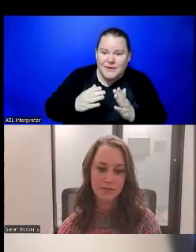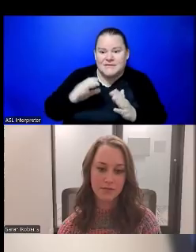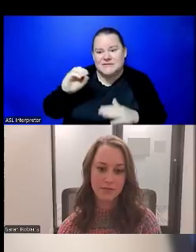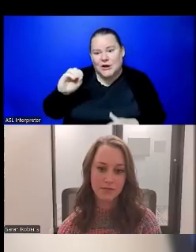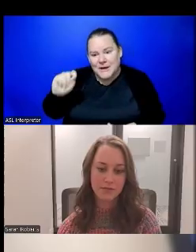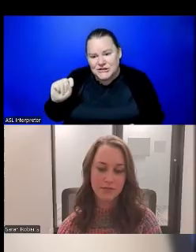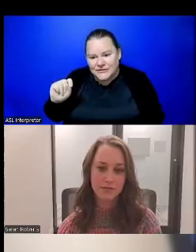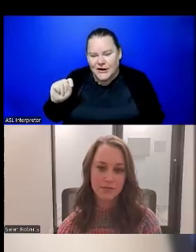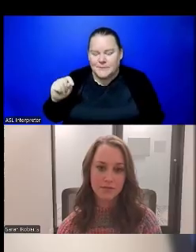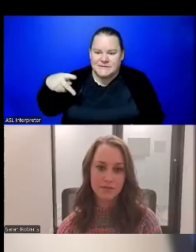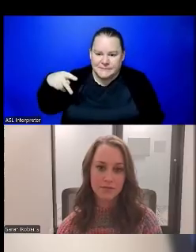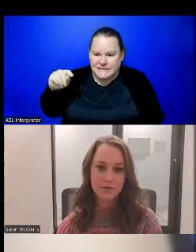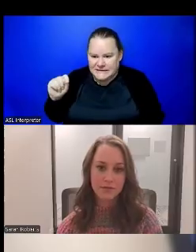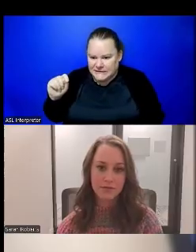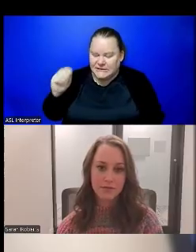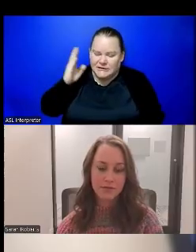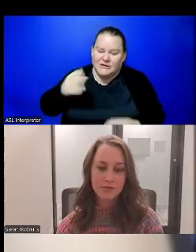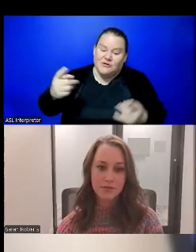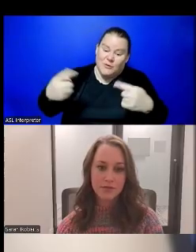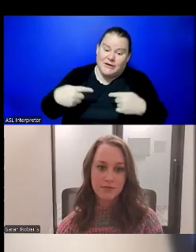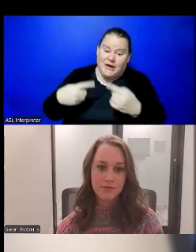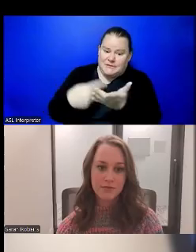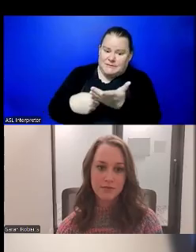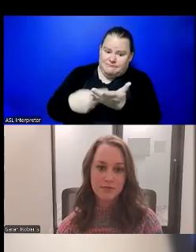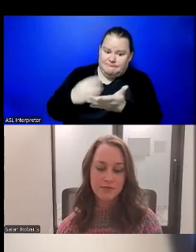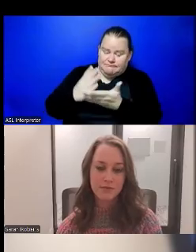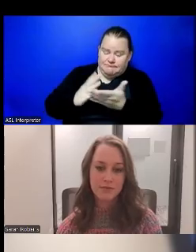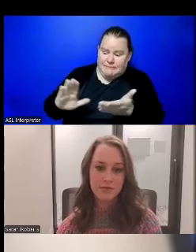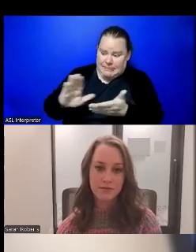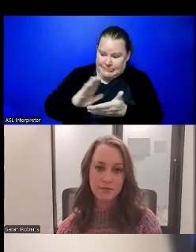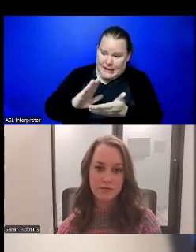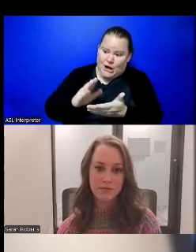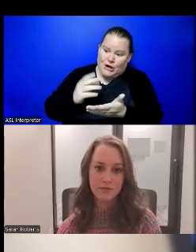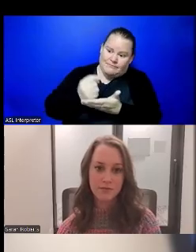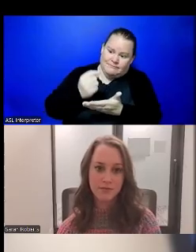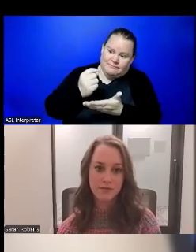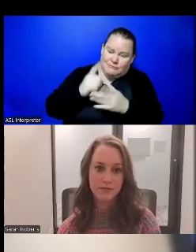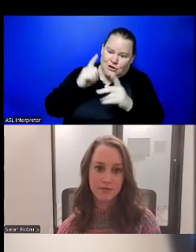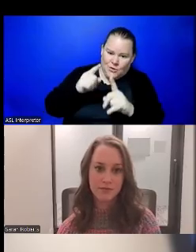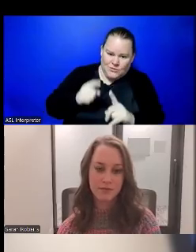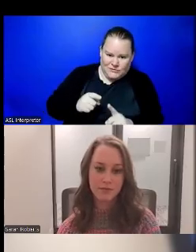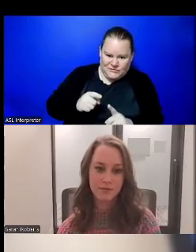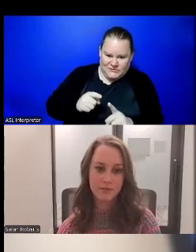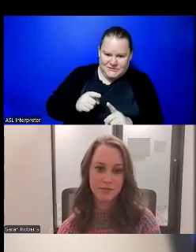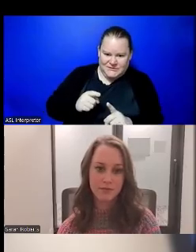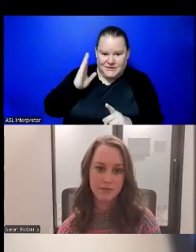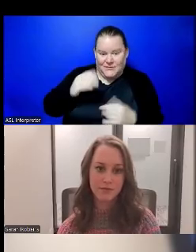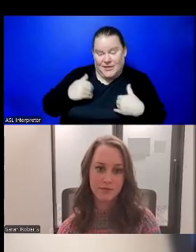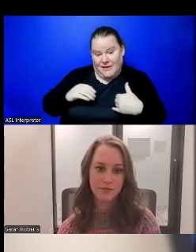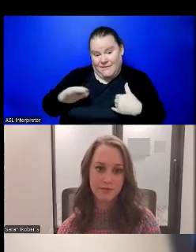joining to discuss some of the therapy goals of Prader relief syndrome, so we'll have their information as well.